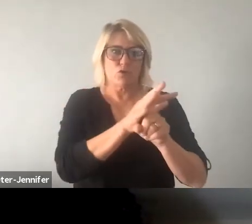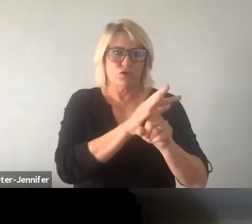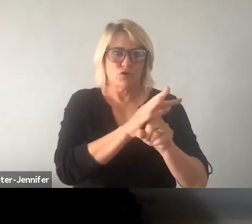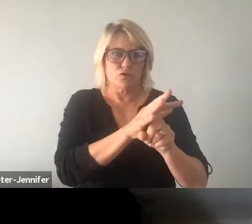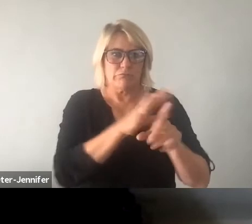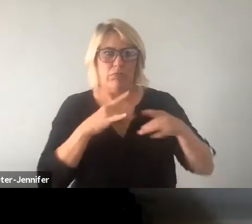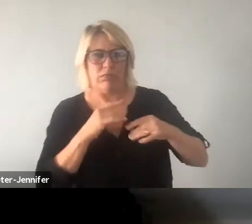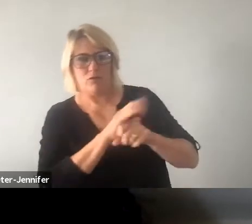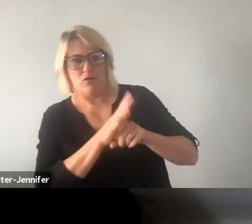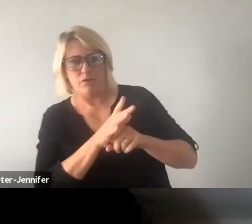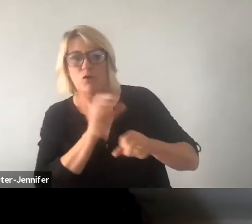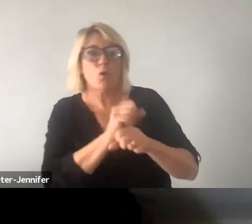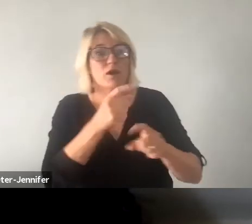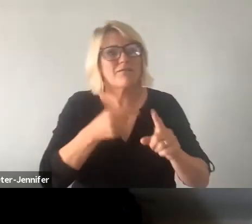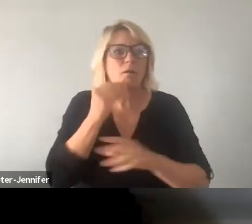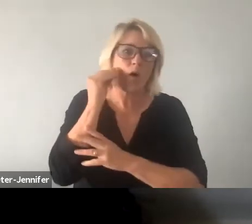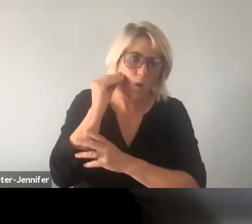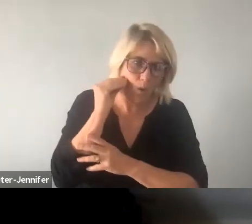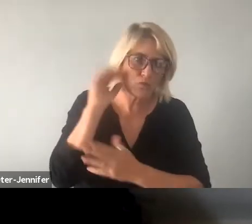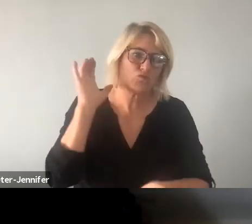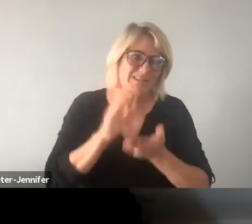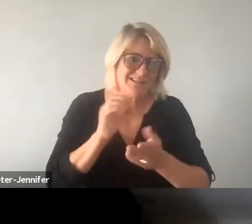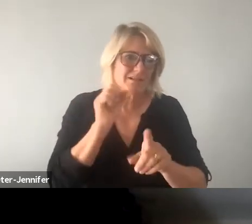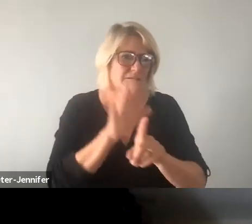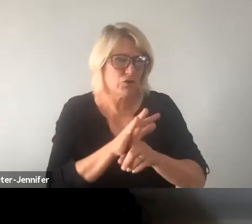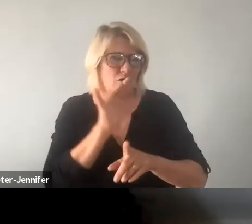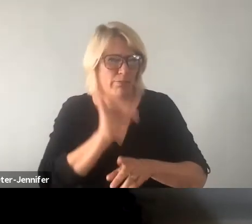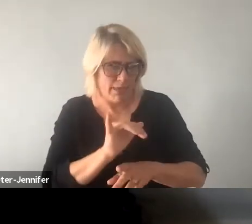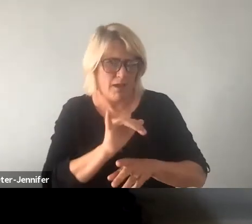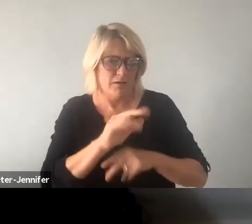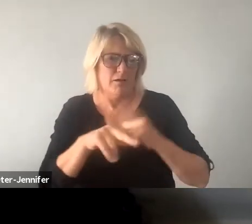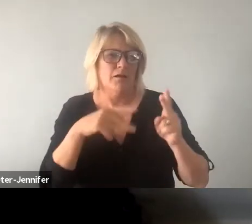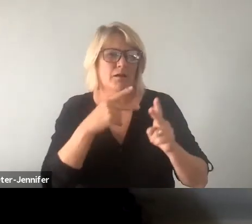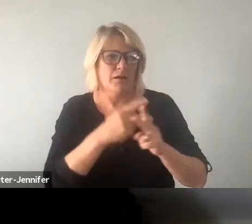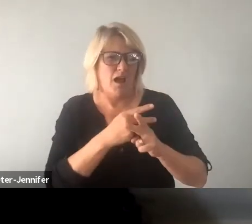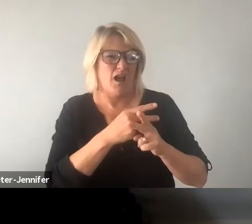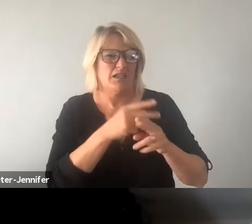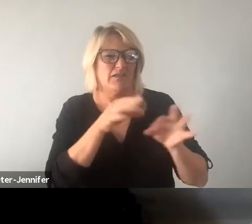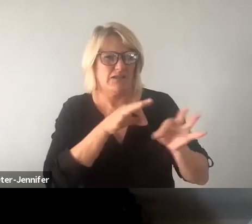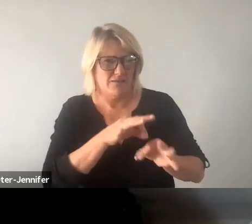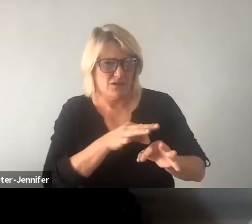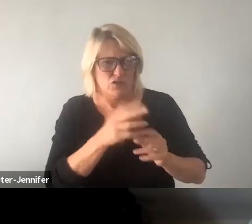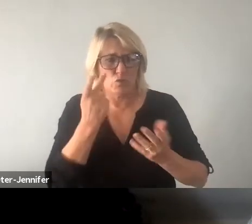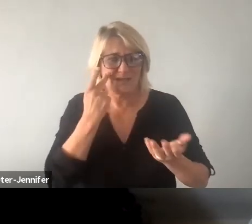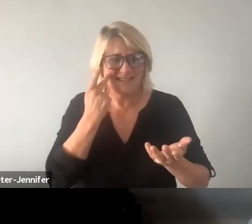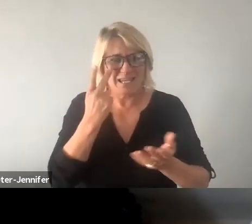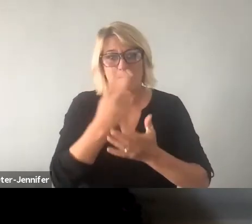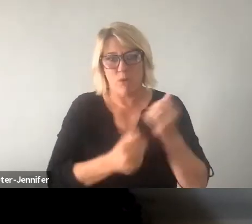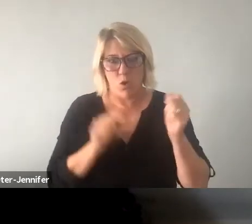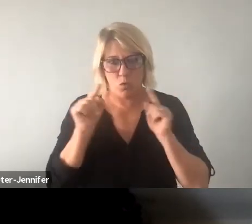like things in the workplace to help protect themselves from exposure while